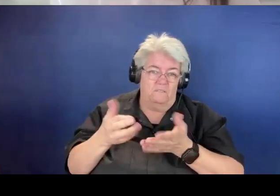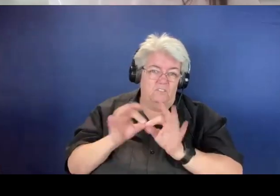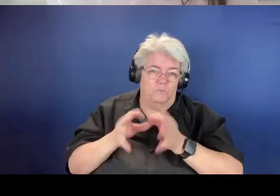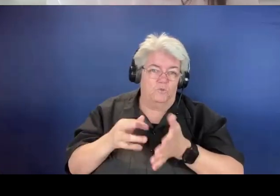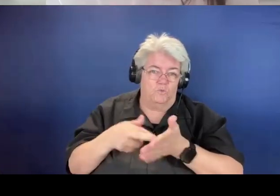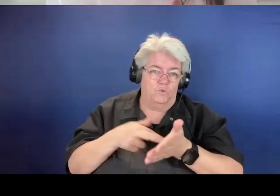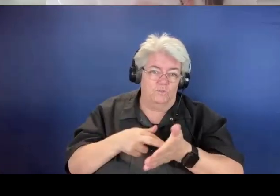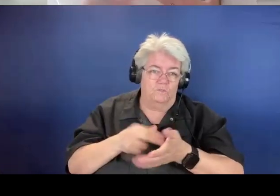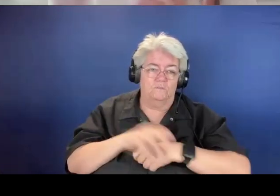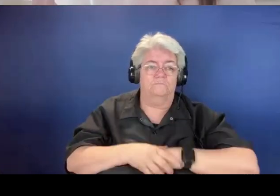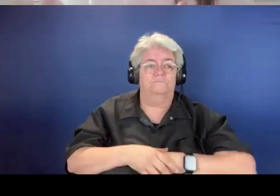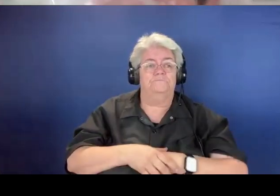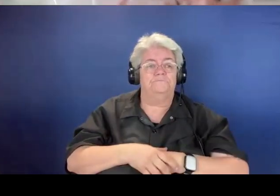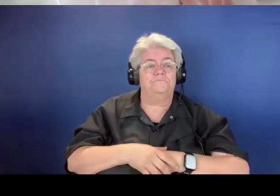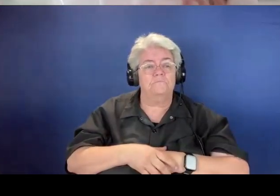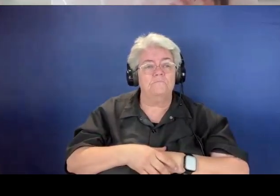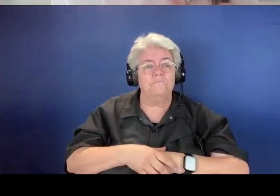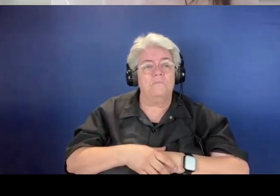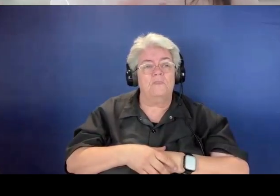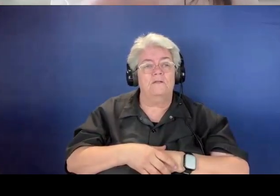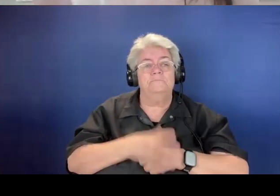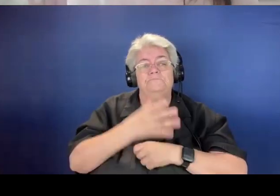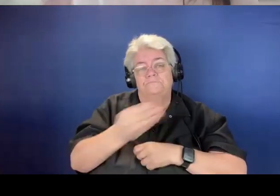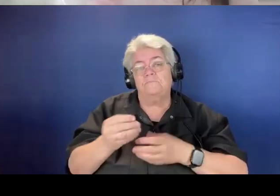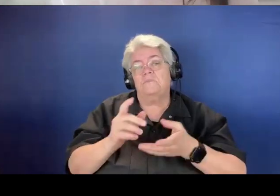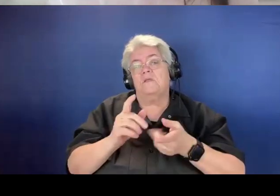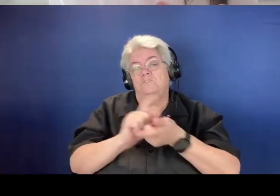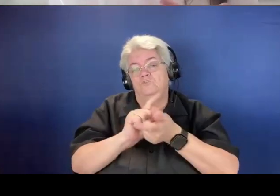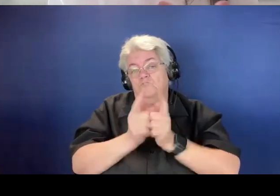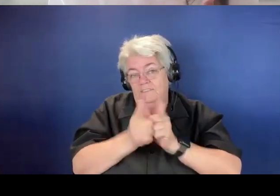strategies when working with translators, interpreters continued.